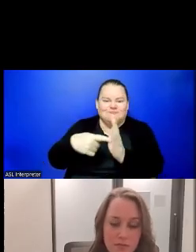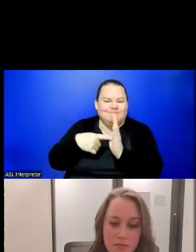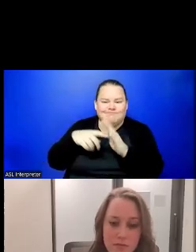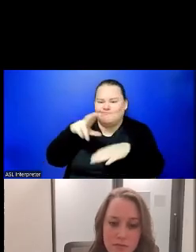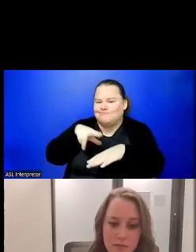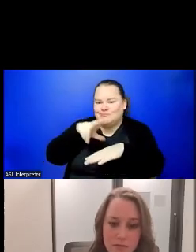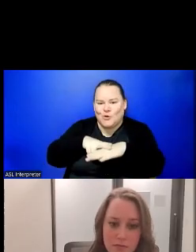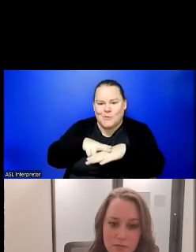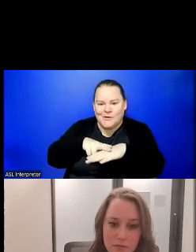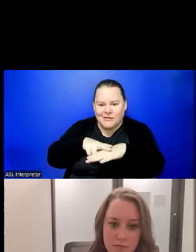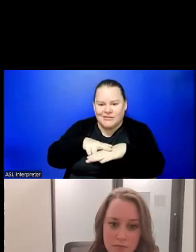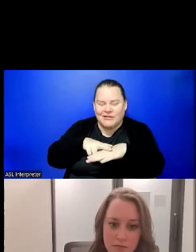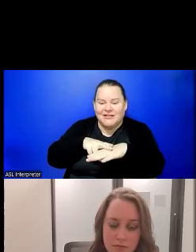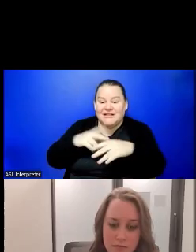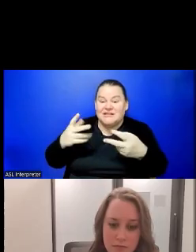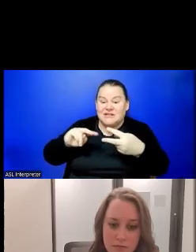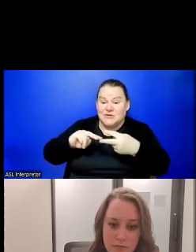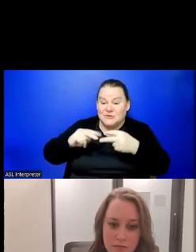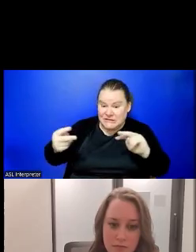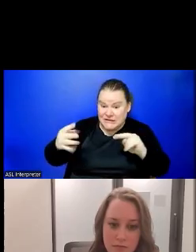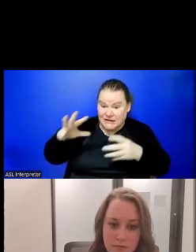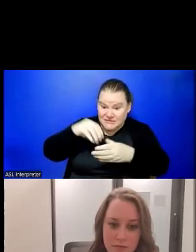and so genetics gets involved, and they do a telehealth